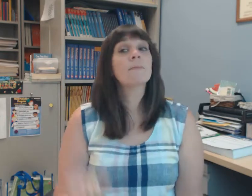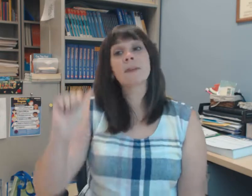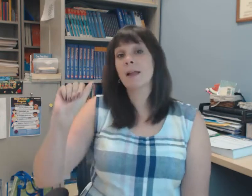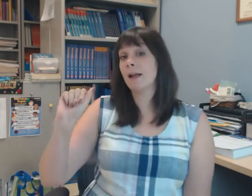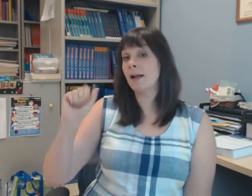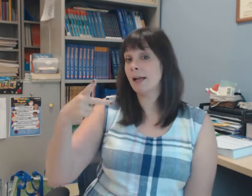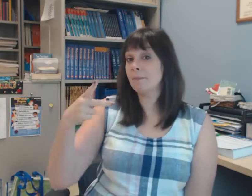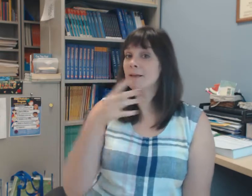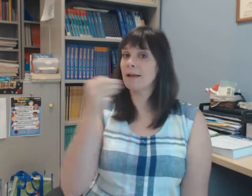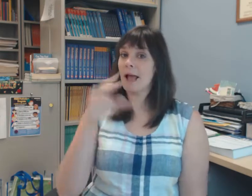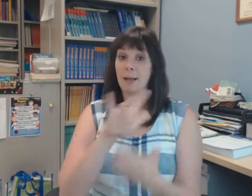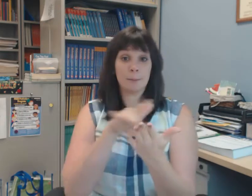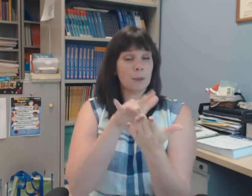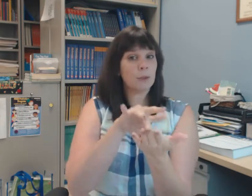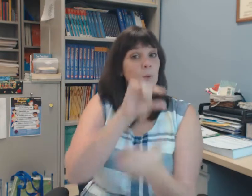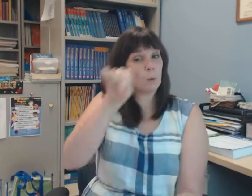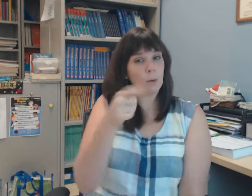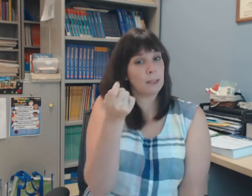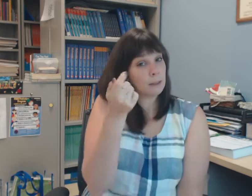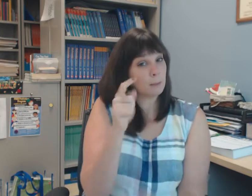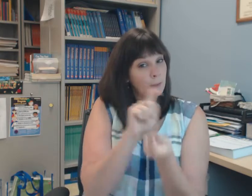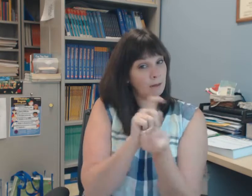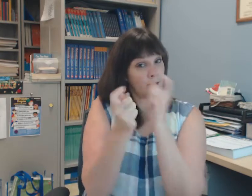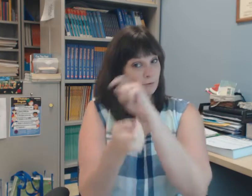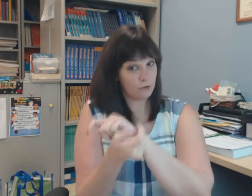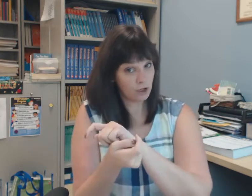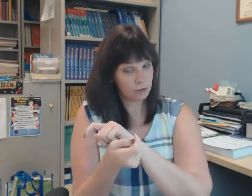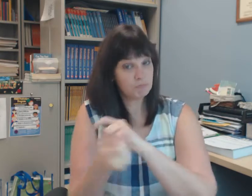There is a slight change for AP and Midquarter students.